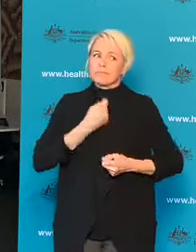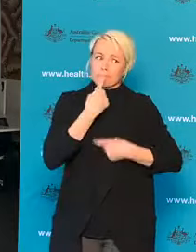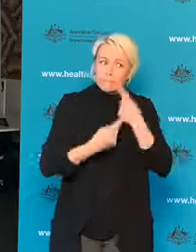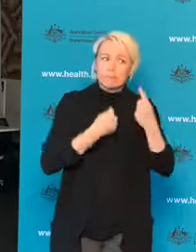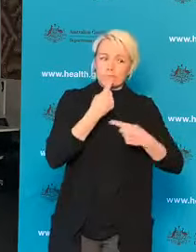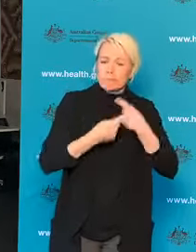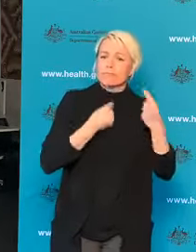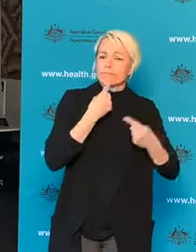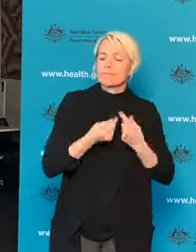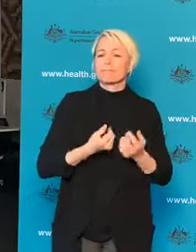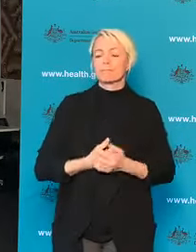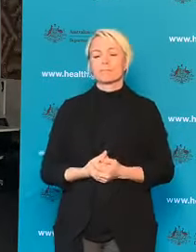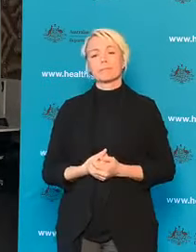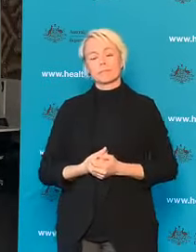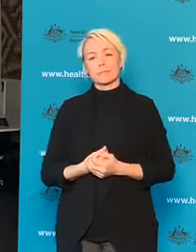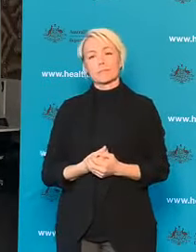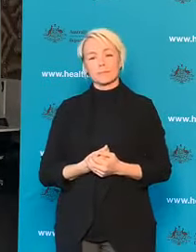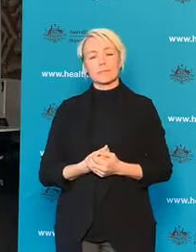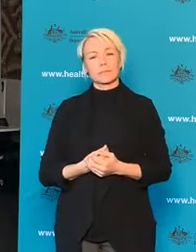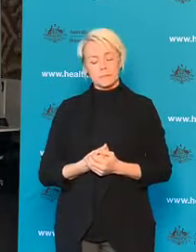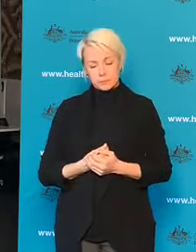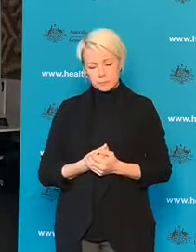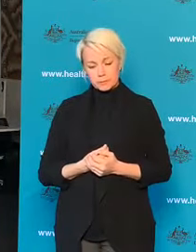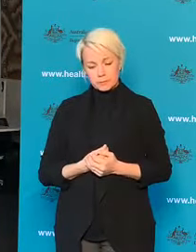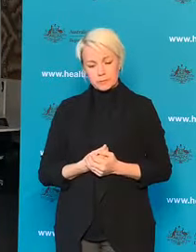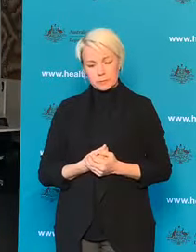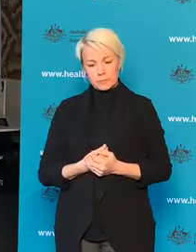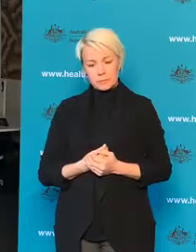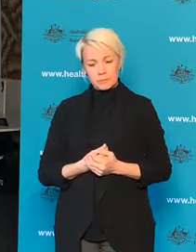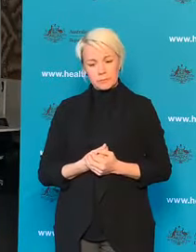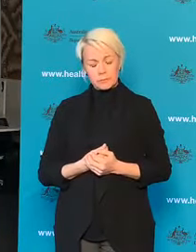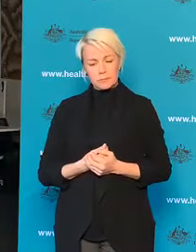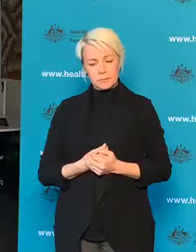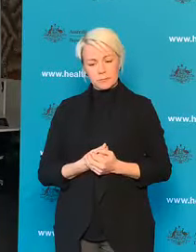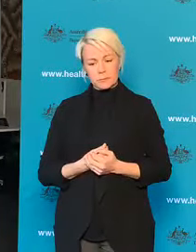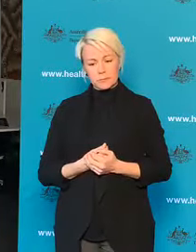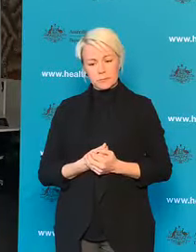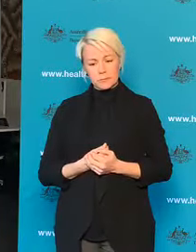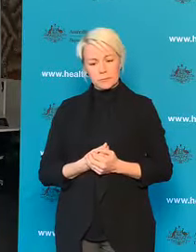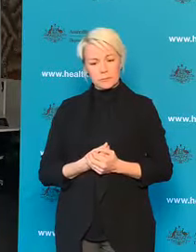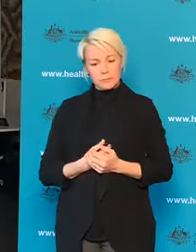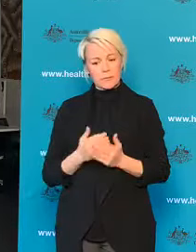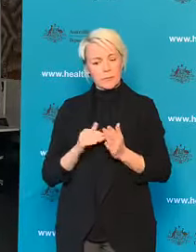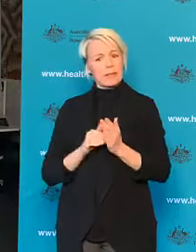exams year 12 to be delayed or even cancelled for this year?